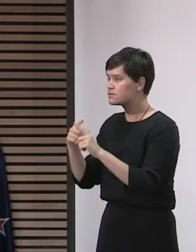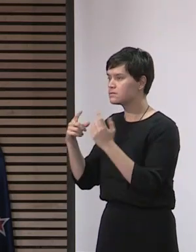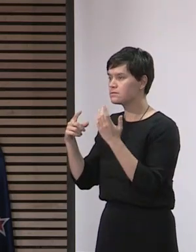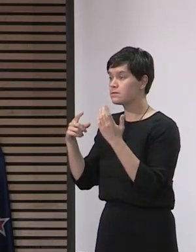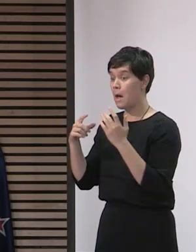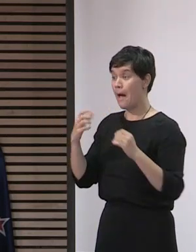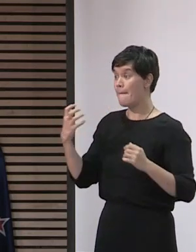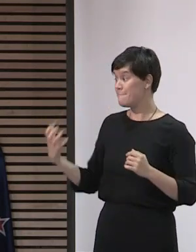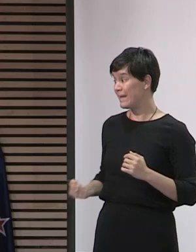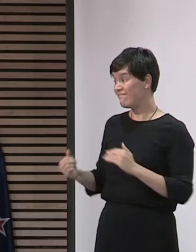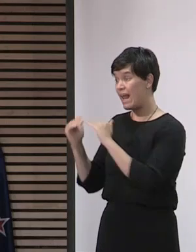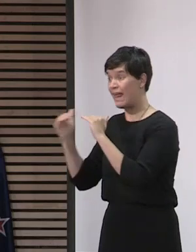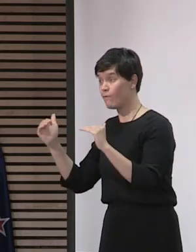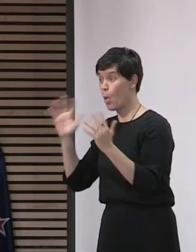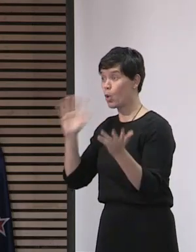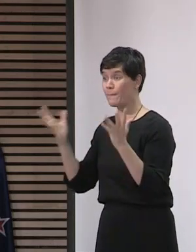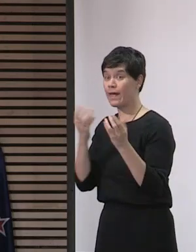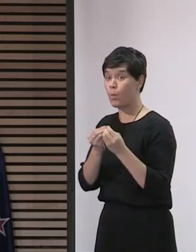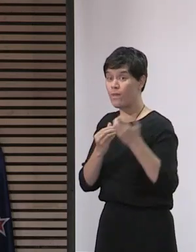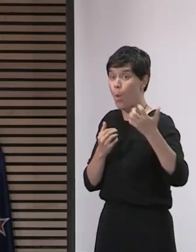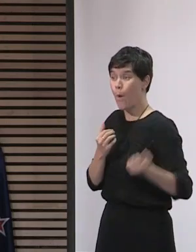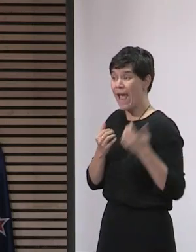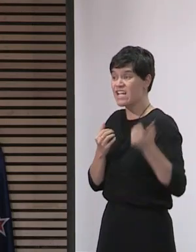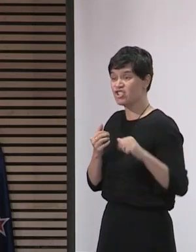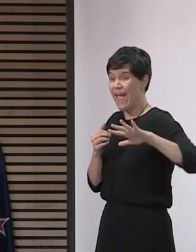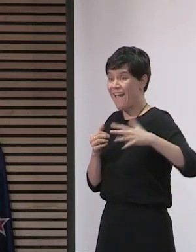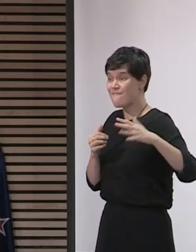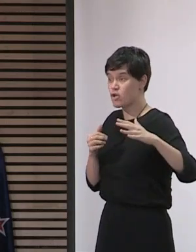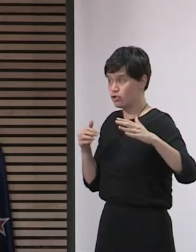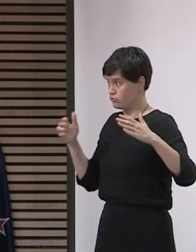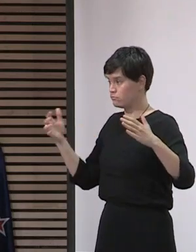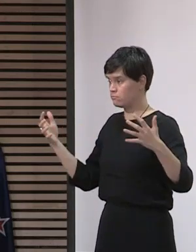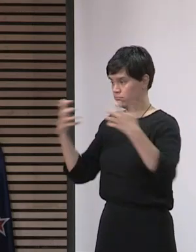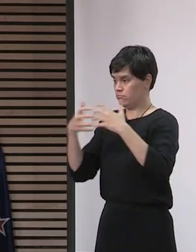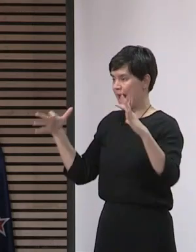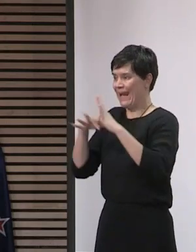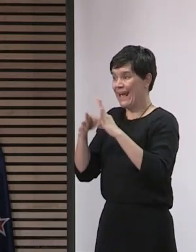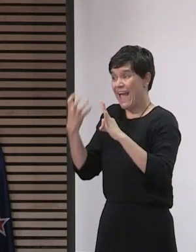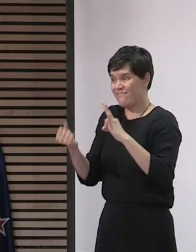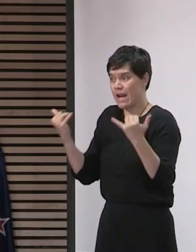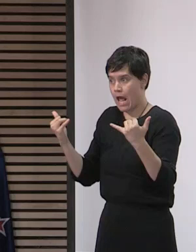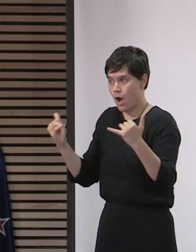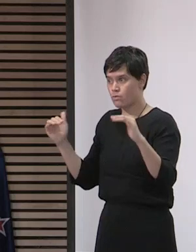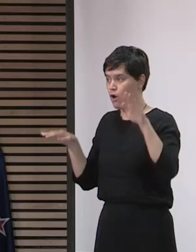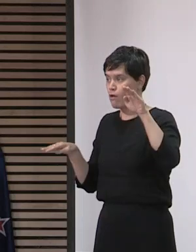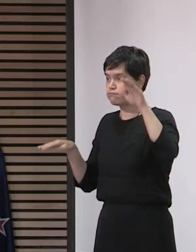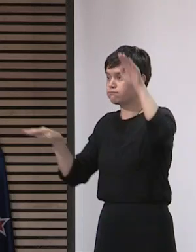since then changes like indexing benefits to wages, over time, will have a